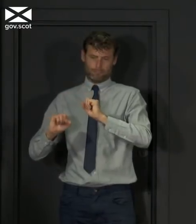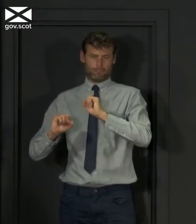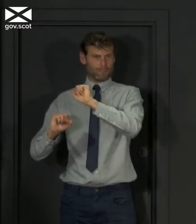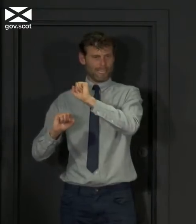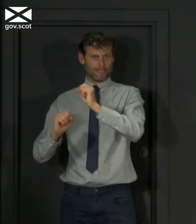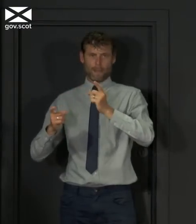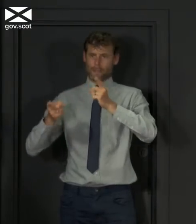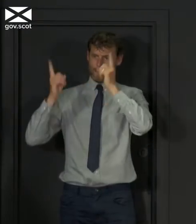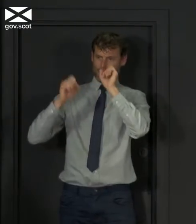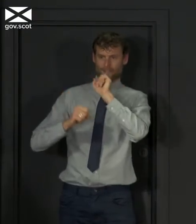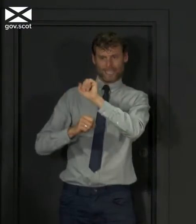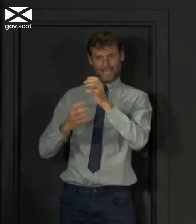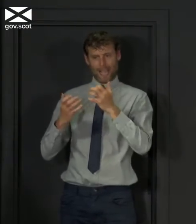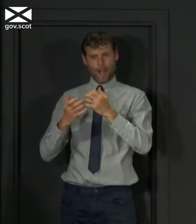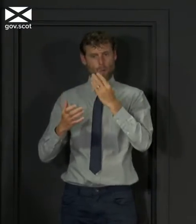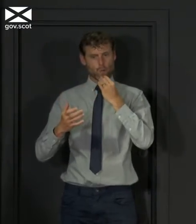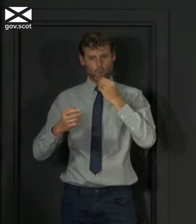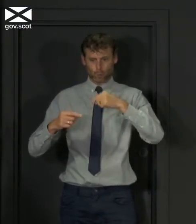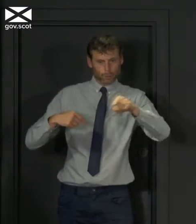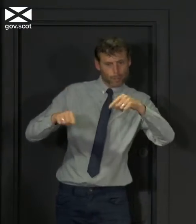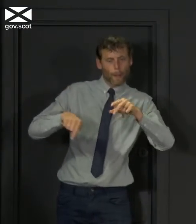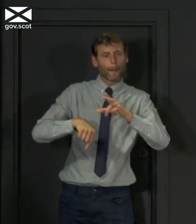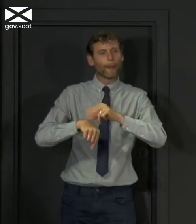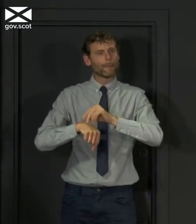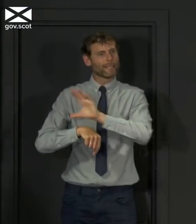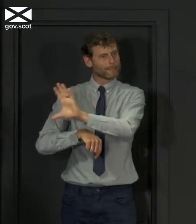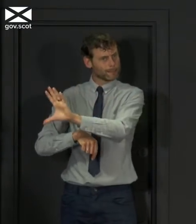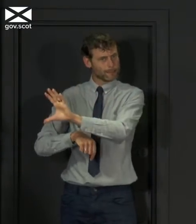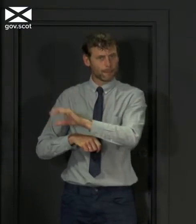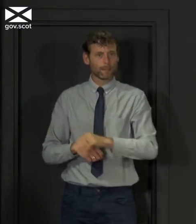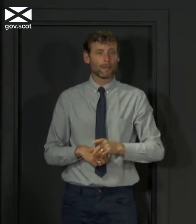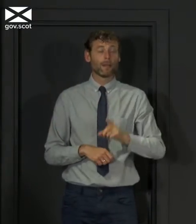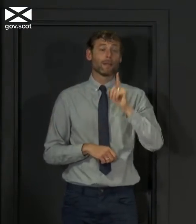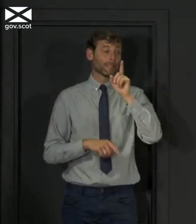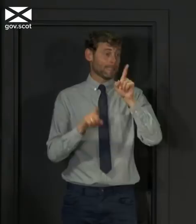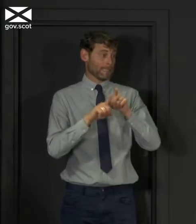these decisions. What I would say though, and repeat what Jason said earlier on, we